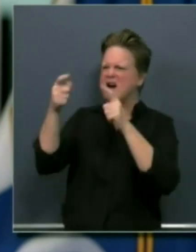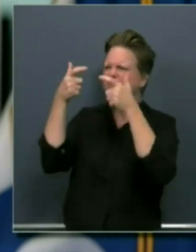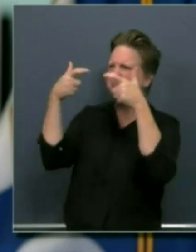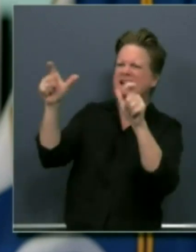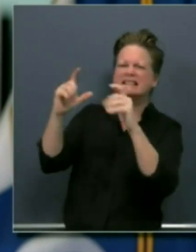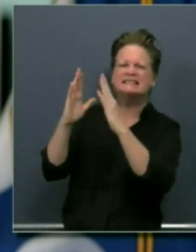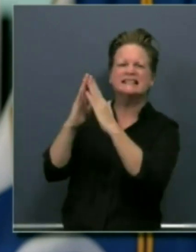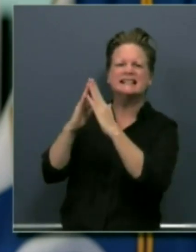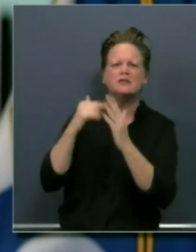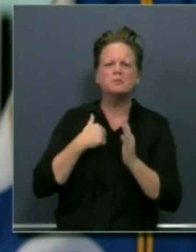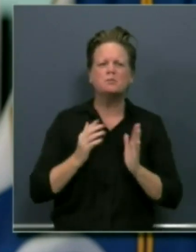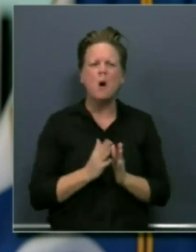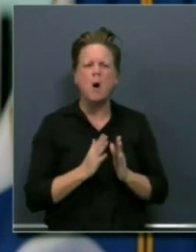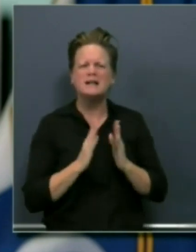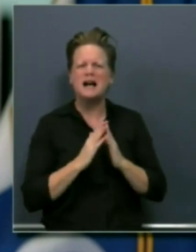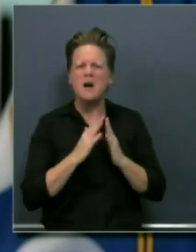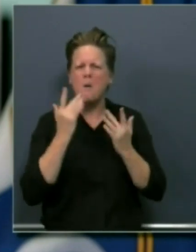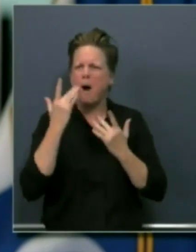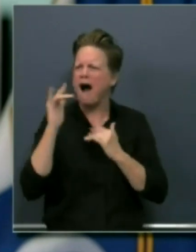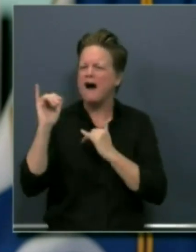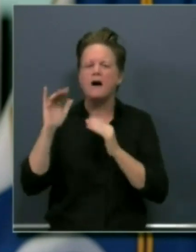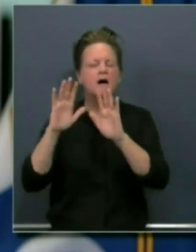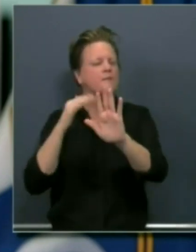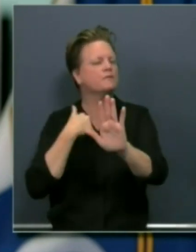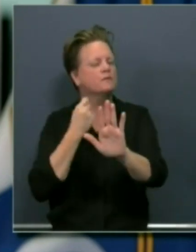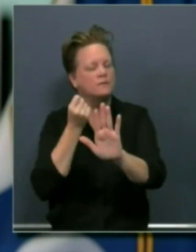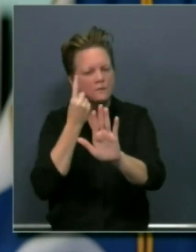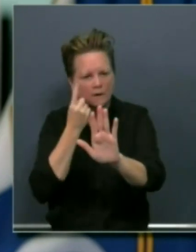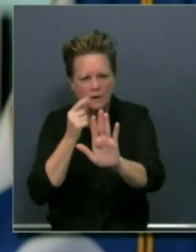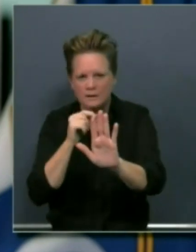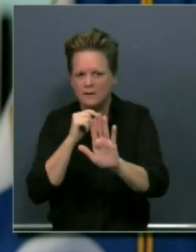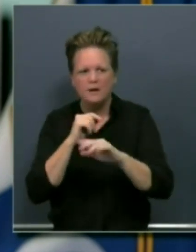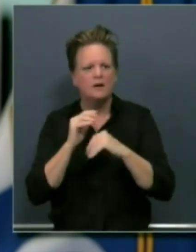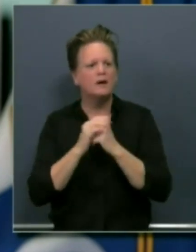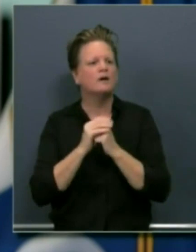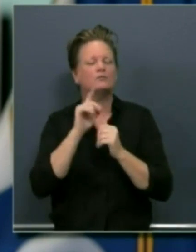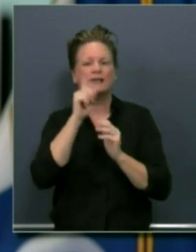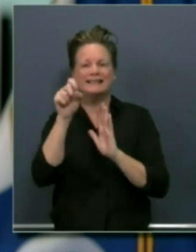THEY'RE JUST LOCKED IN AND SOMEHOW THEY'RE NOT GOING TO